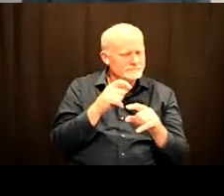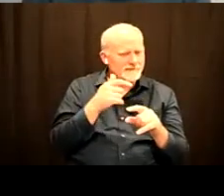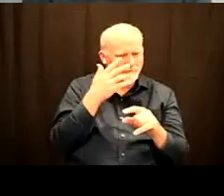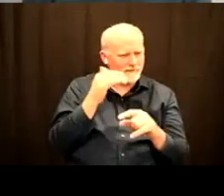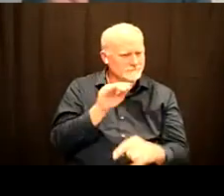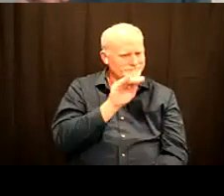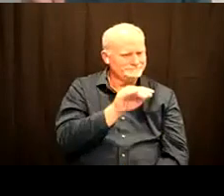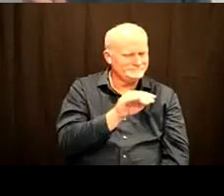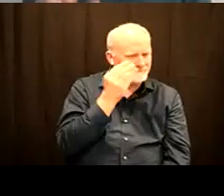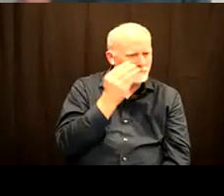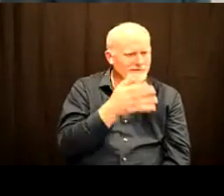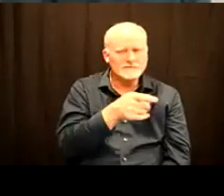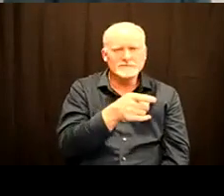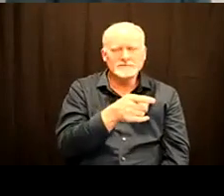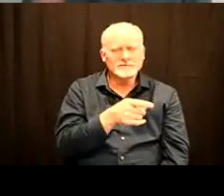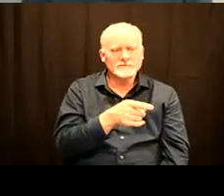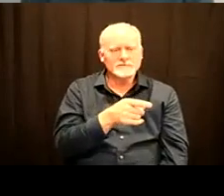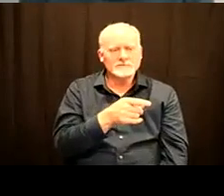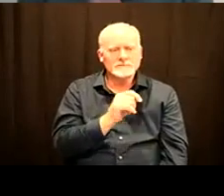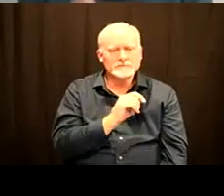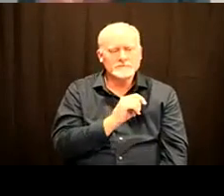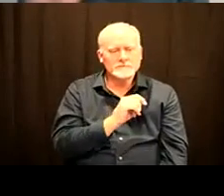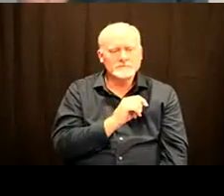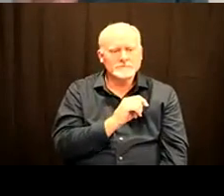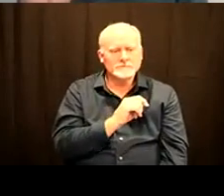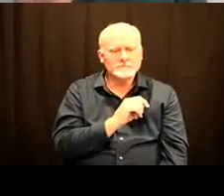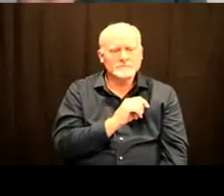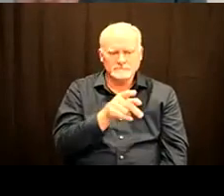they're not quite at the exact same scale but you can see it's slightly